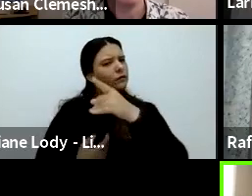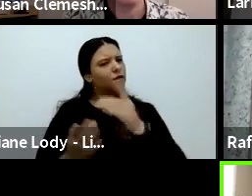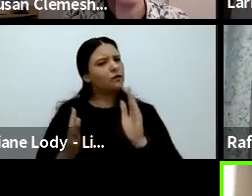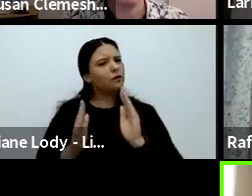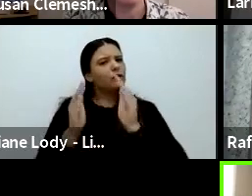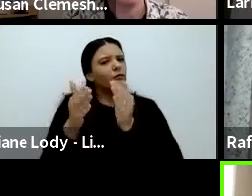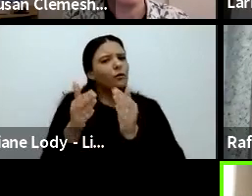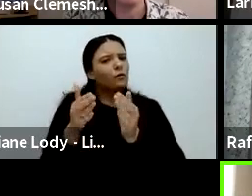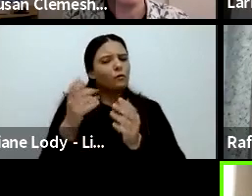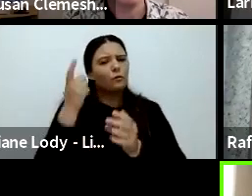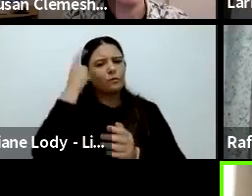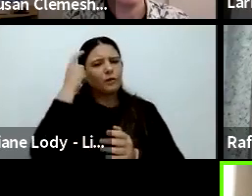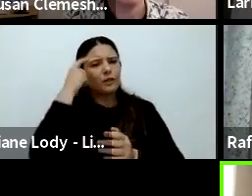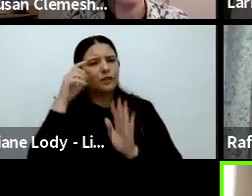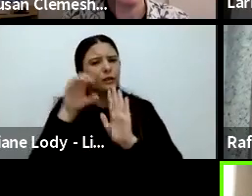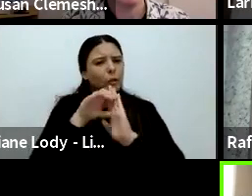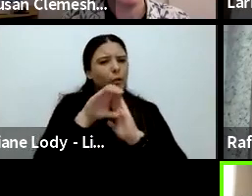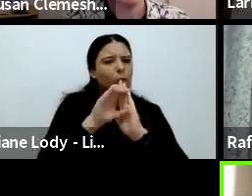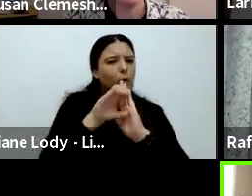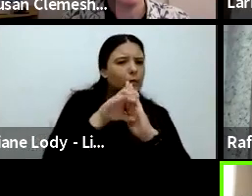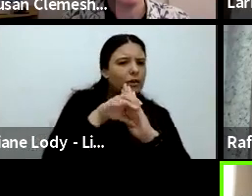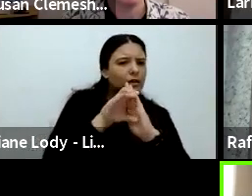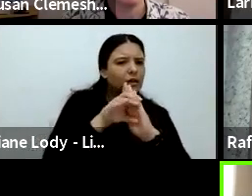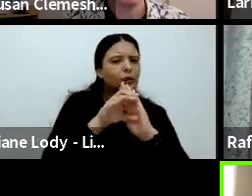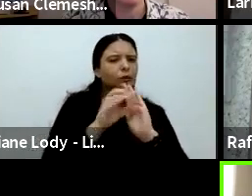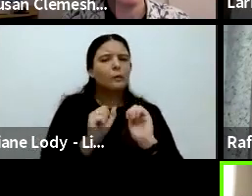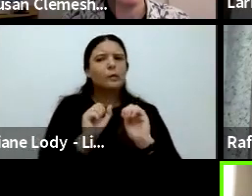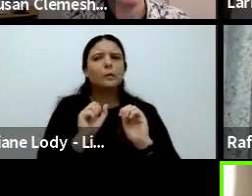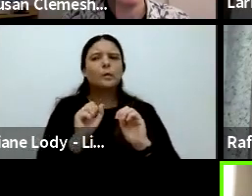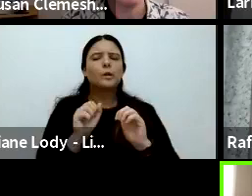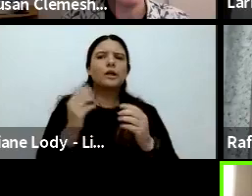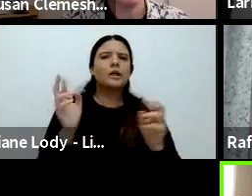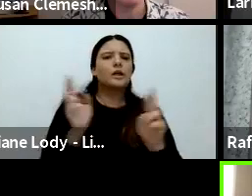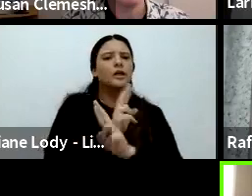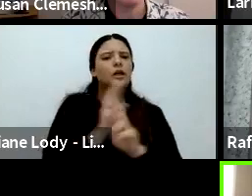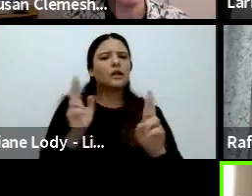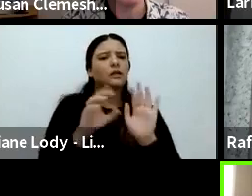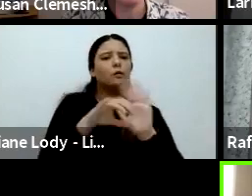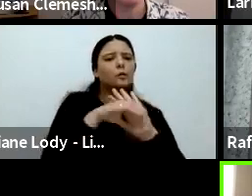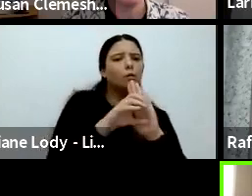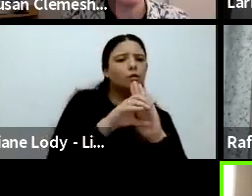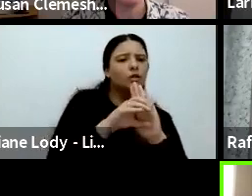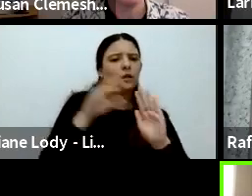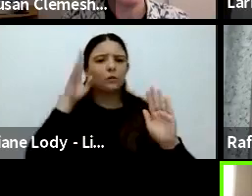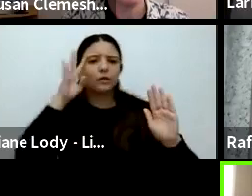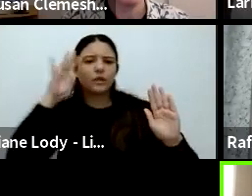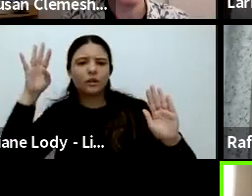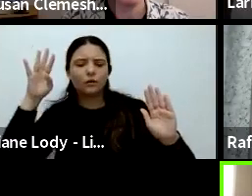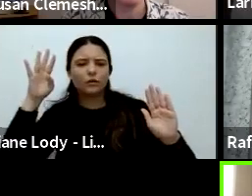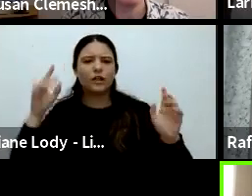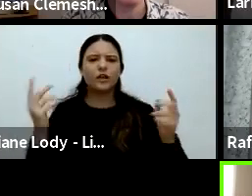the notion of concepts. ts in relation to see in relation to Syria and or in relation to Syria and, or, or , in addition to and I know , in addition to and I know one of the things I often